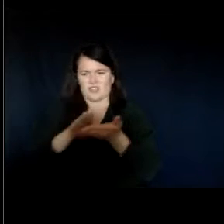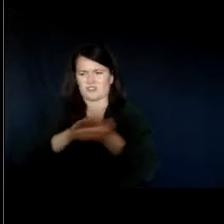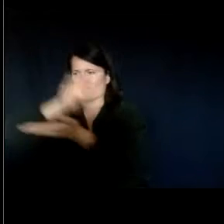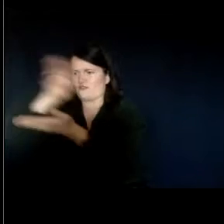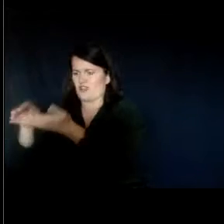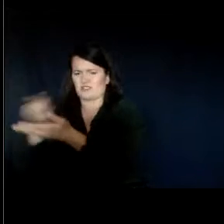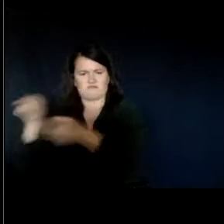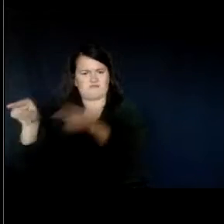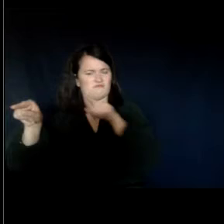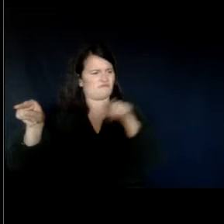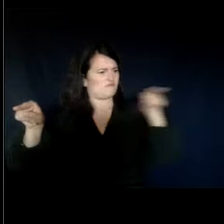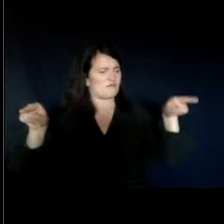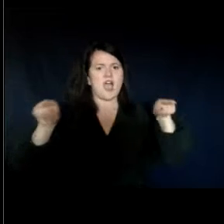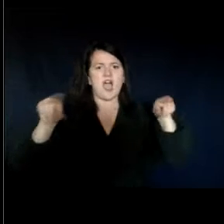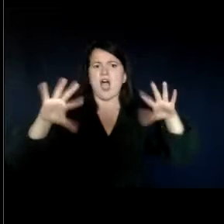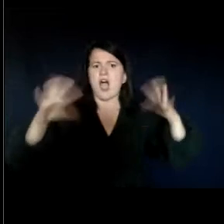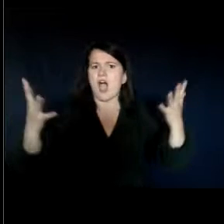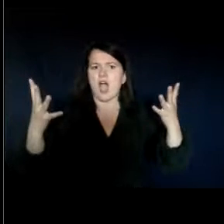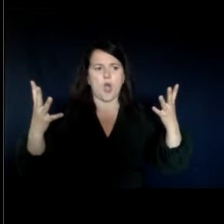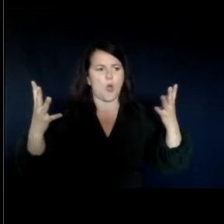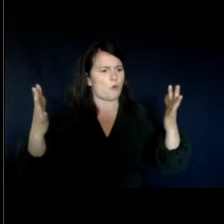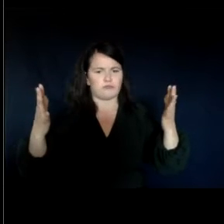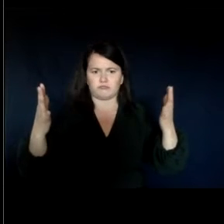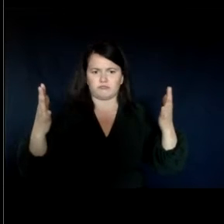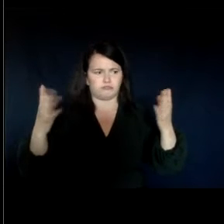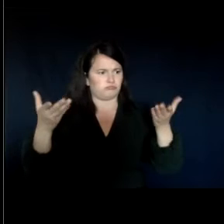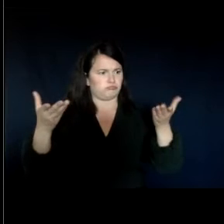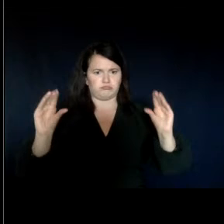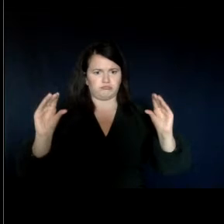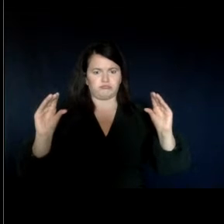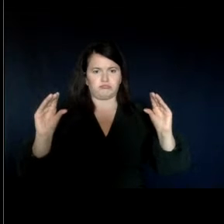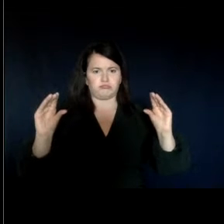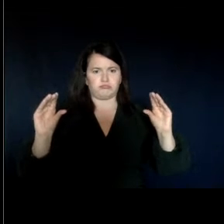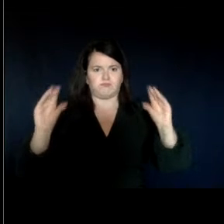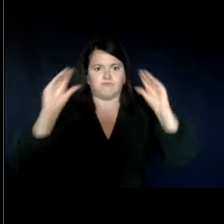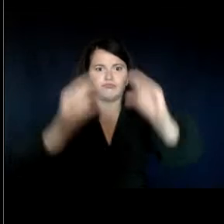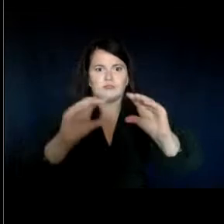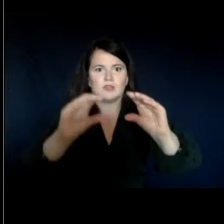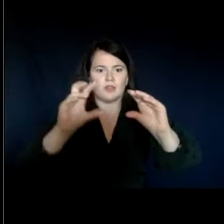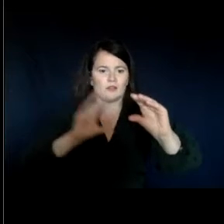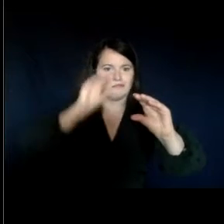in providing support to persons with disabilities among others.